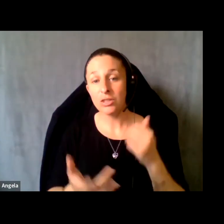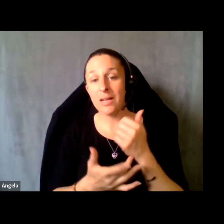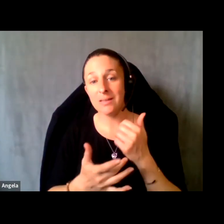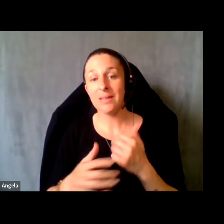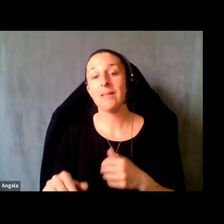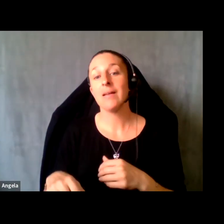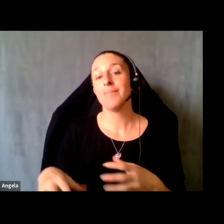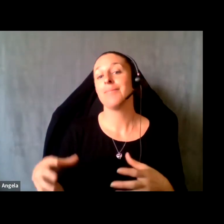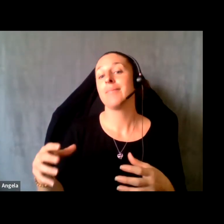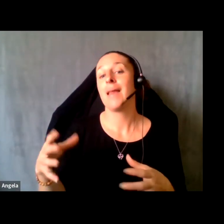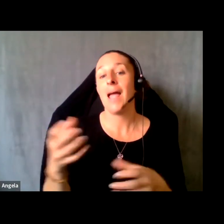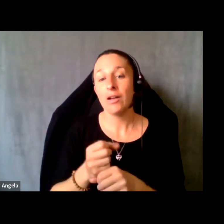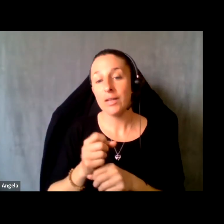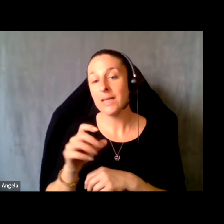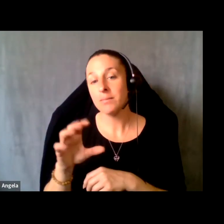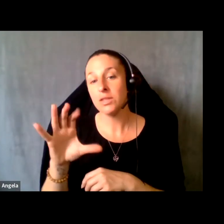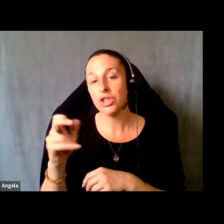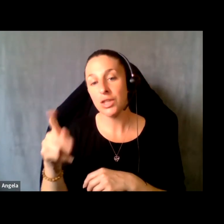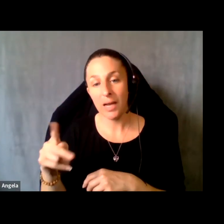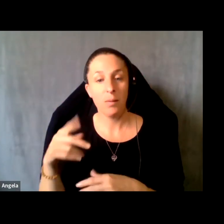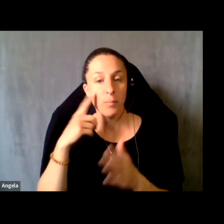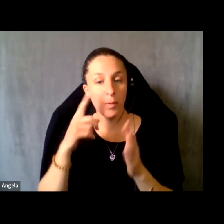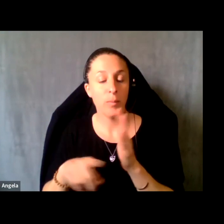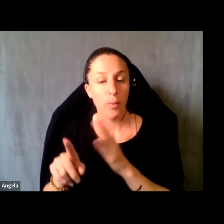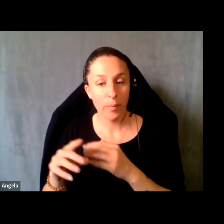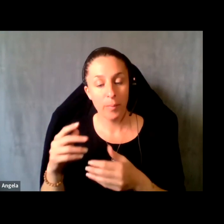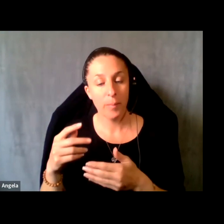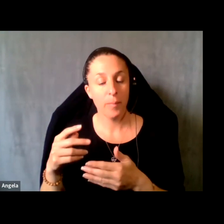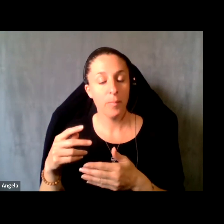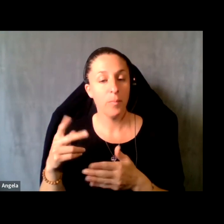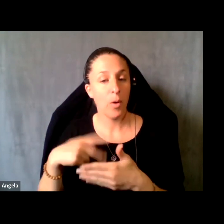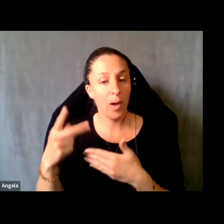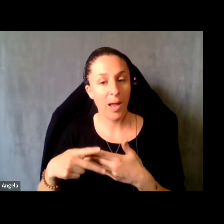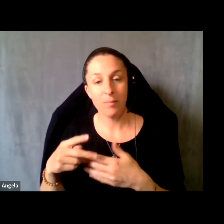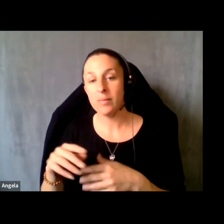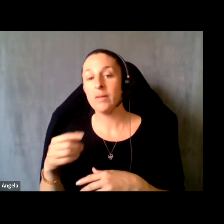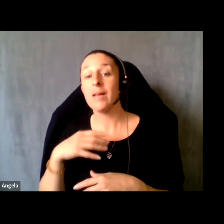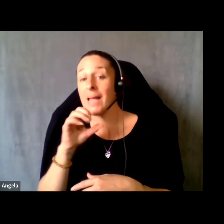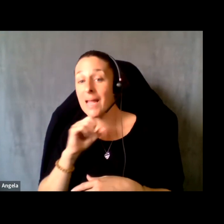and through our CHAT program, CDA partnered with the area agencies on aging and distributed